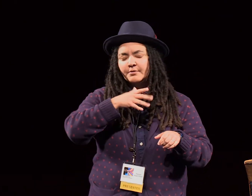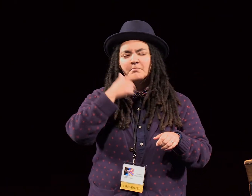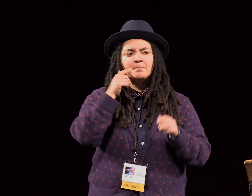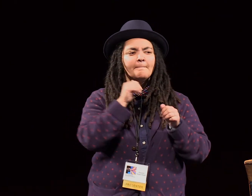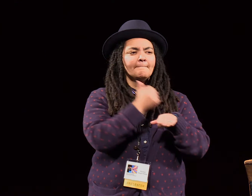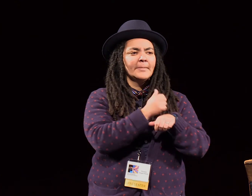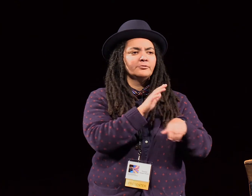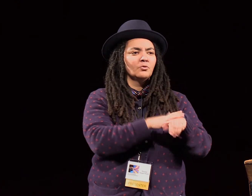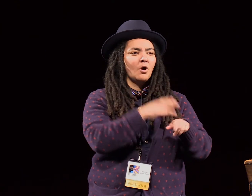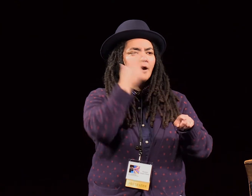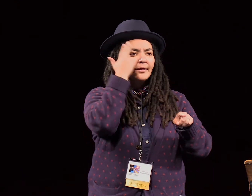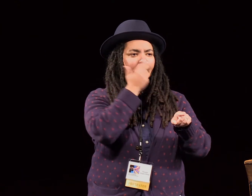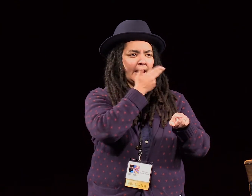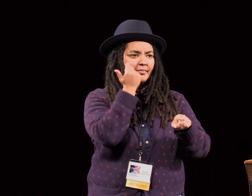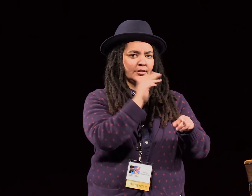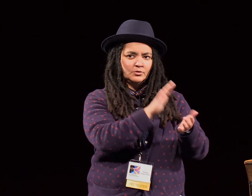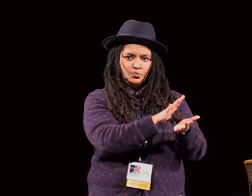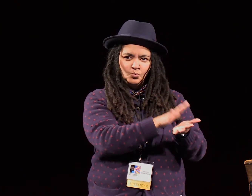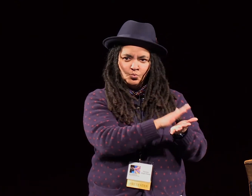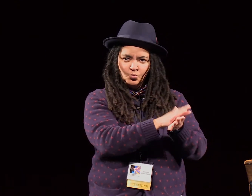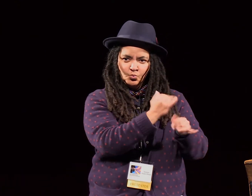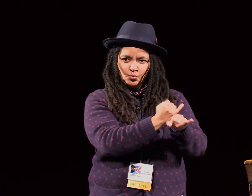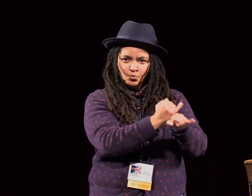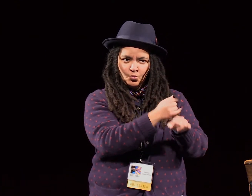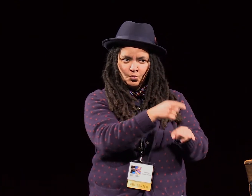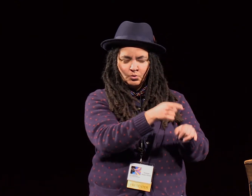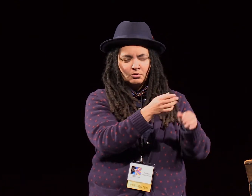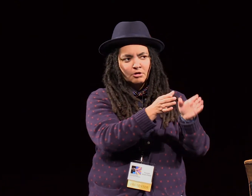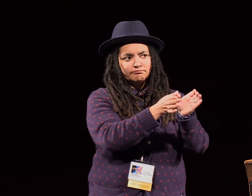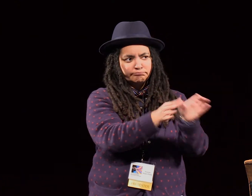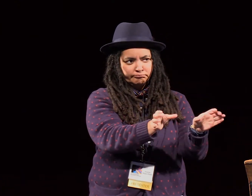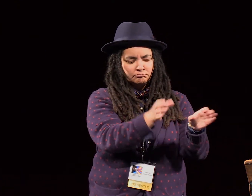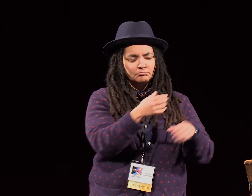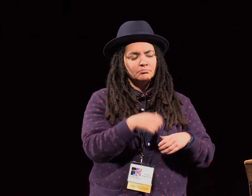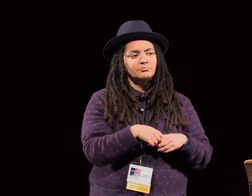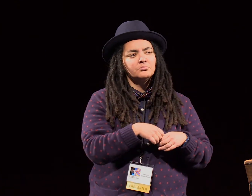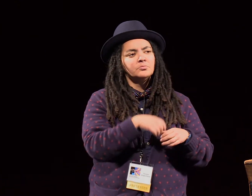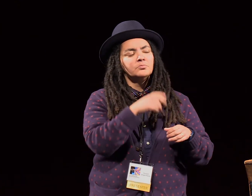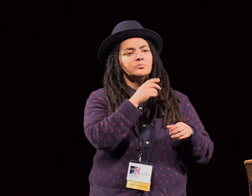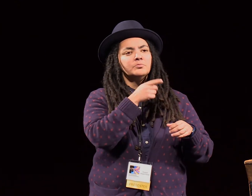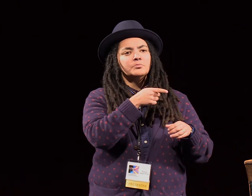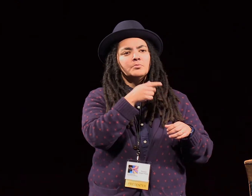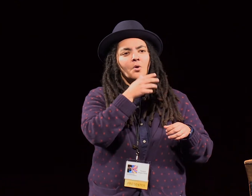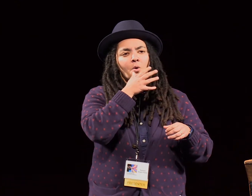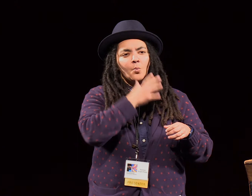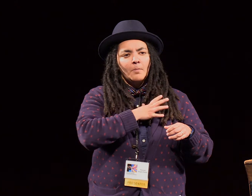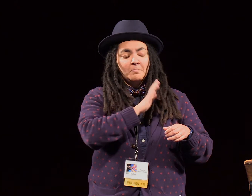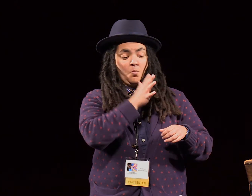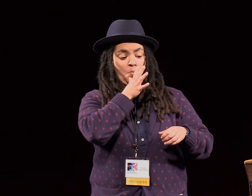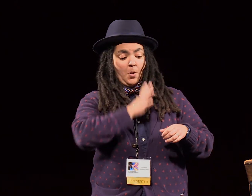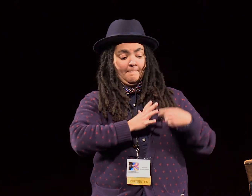There's a lot of female signs and masculine signs, and this stems from having those separate Catholic schools,